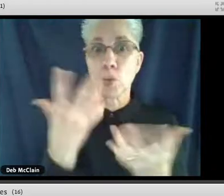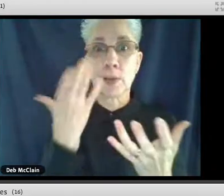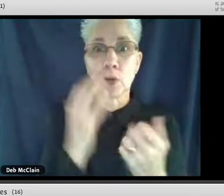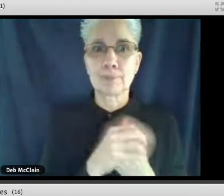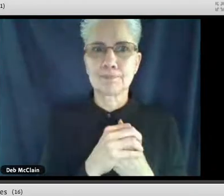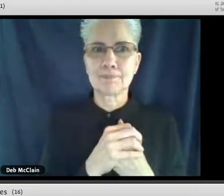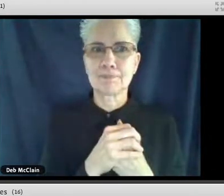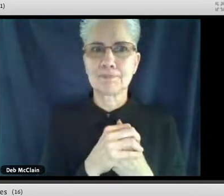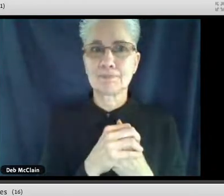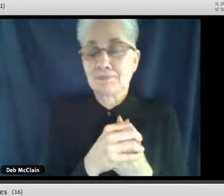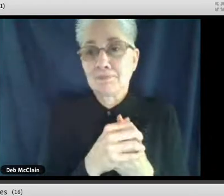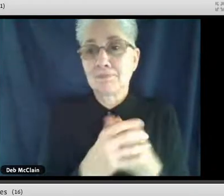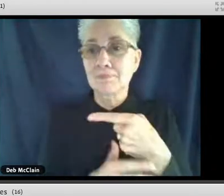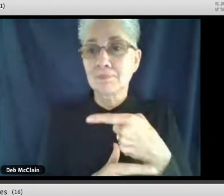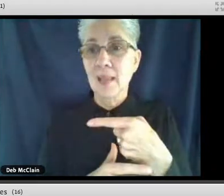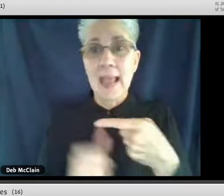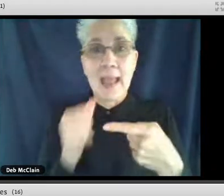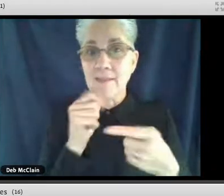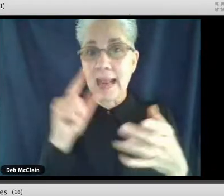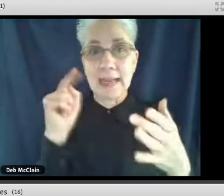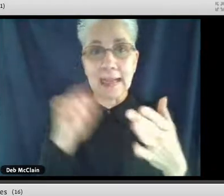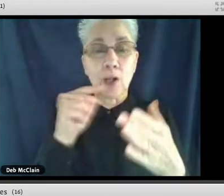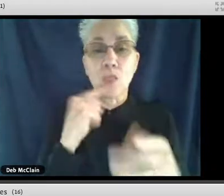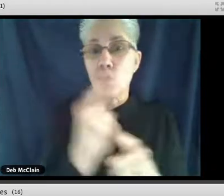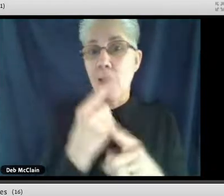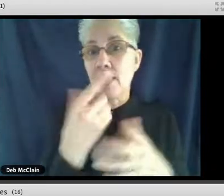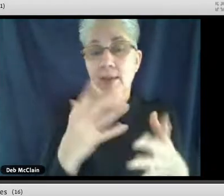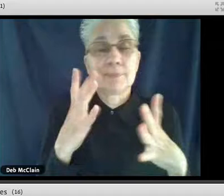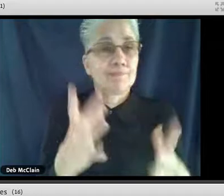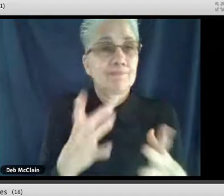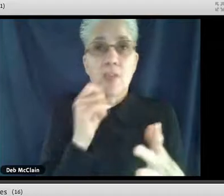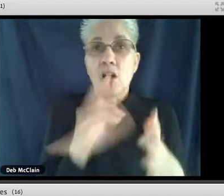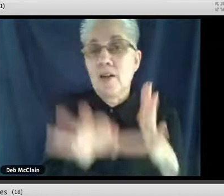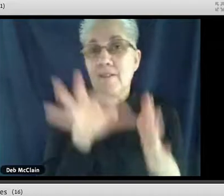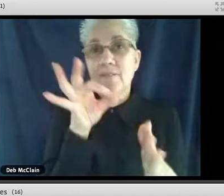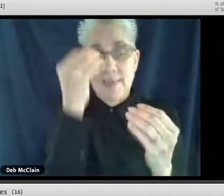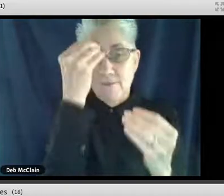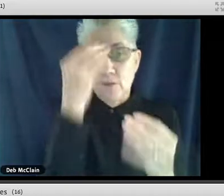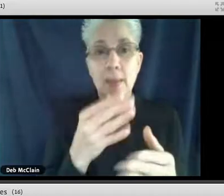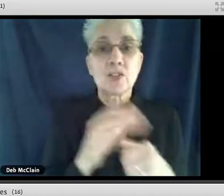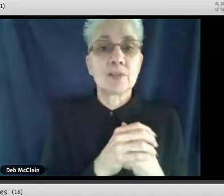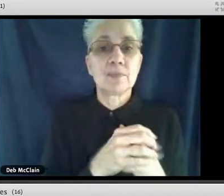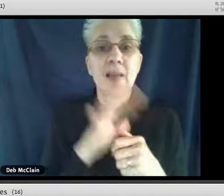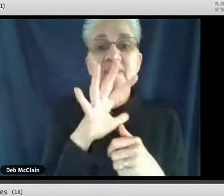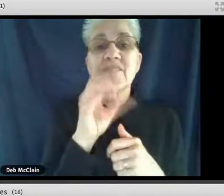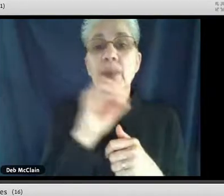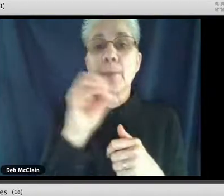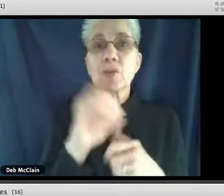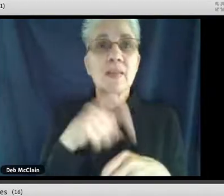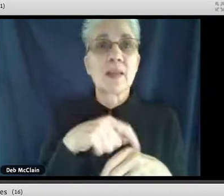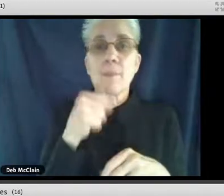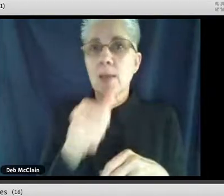If they didn't click on the right thing, they're not find their... almost 50 percent of the time, they're not going to get the information they wanted